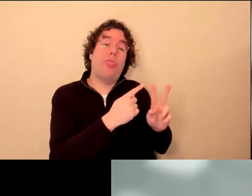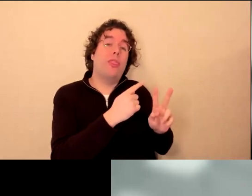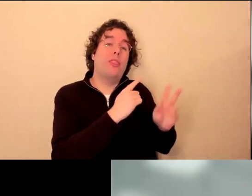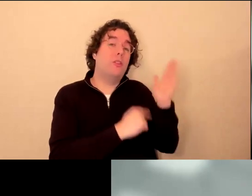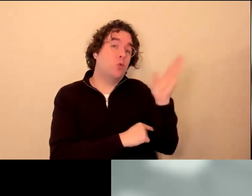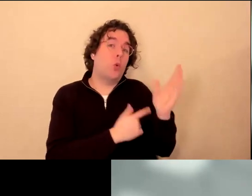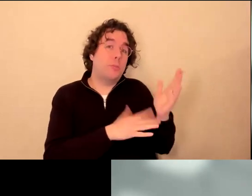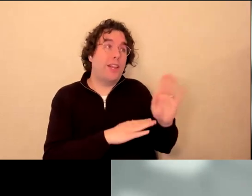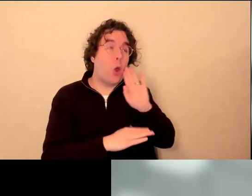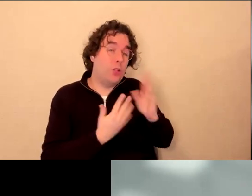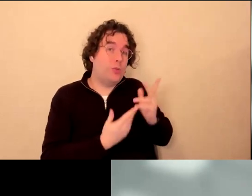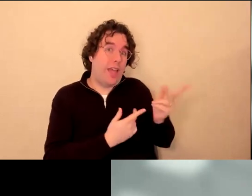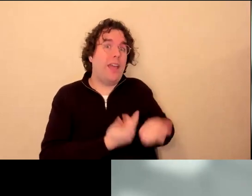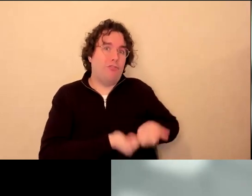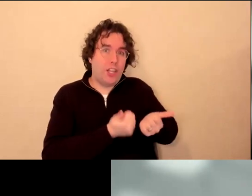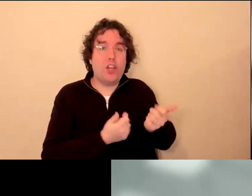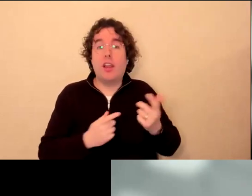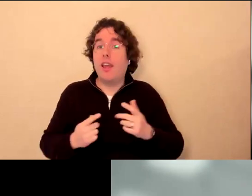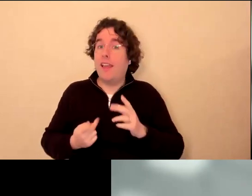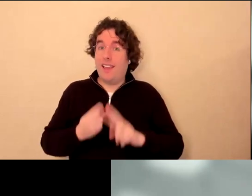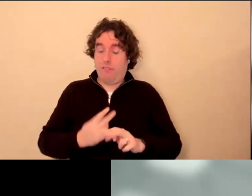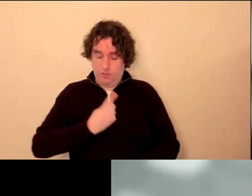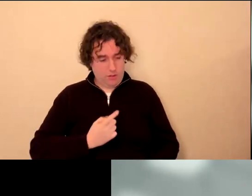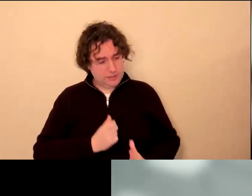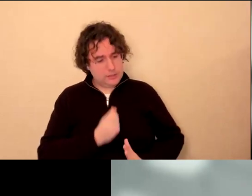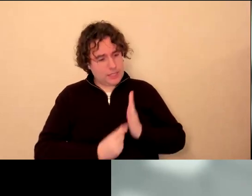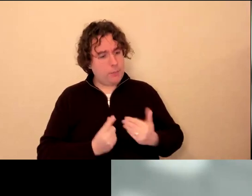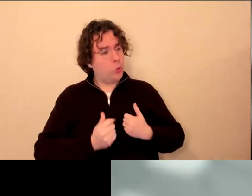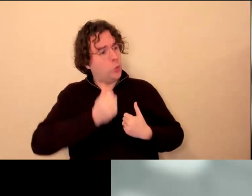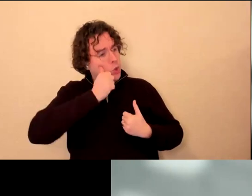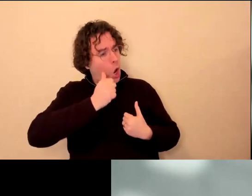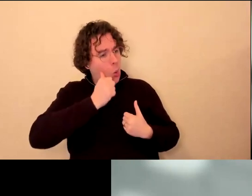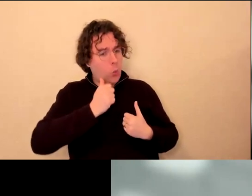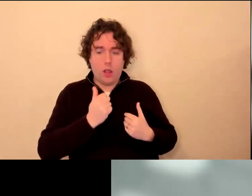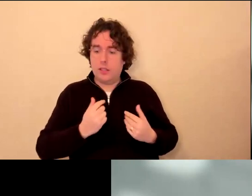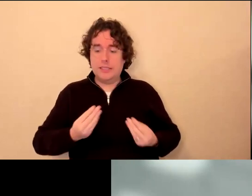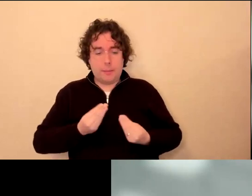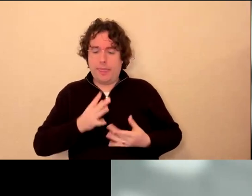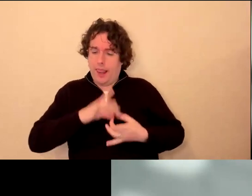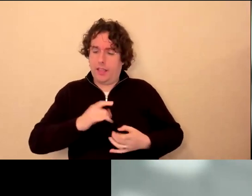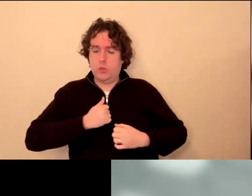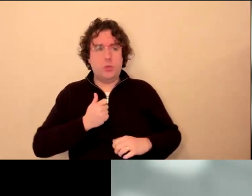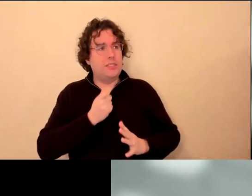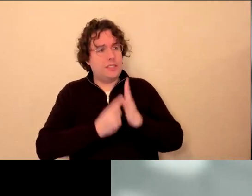you know when something arising from your disability is getting in the way, shall we say. When you're struggling because a